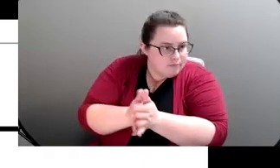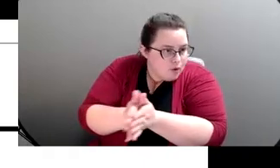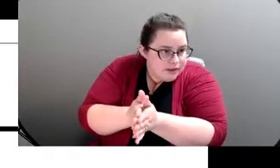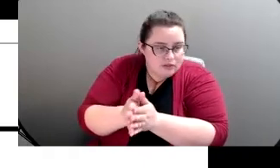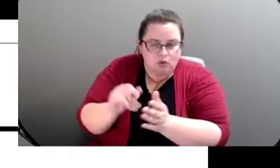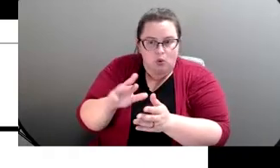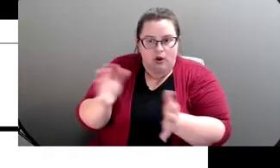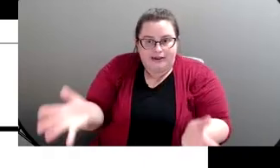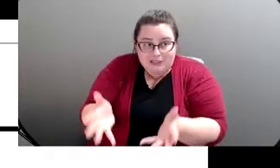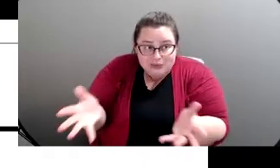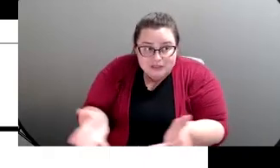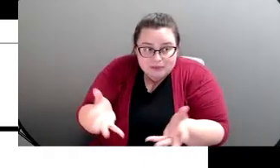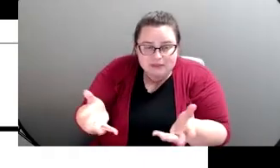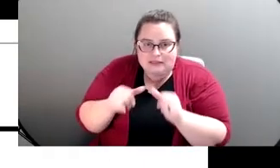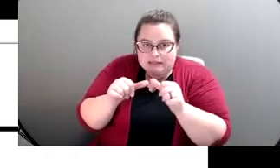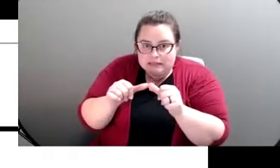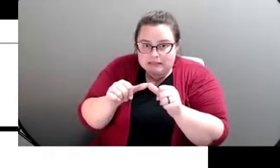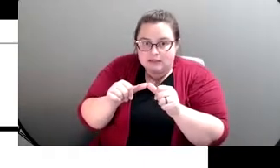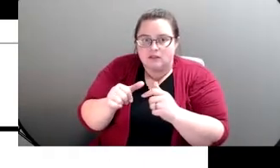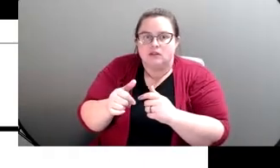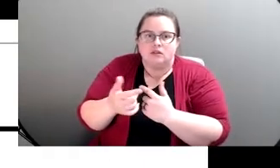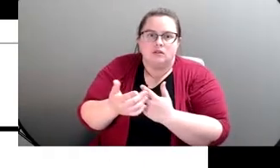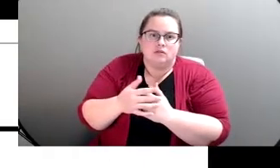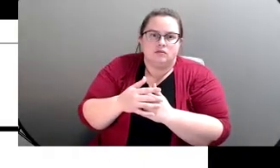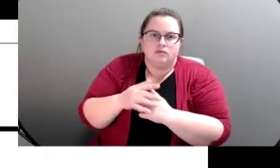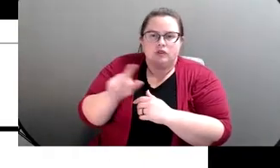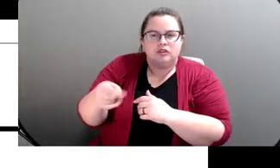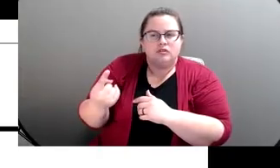to stay on track, really just helping to prompt them